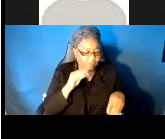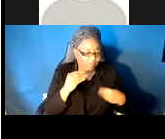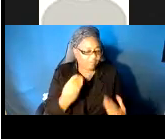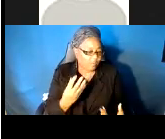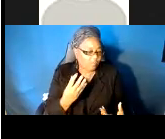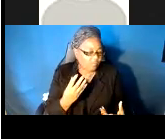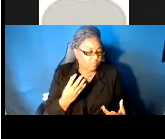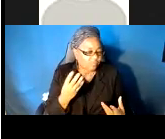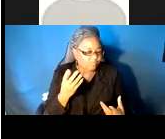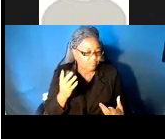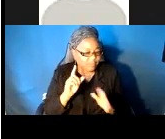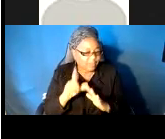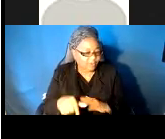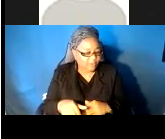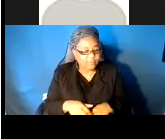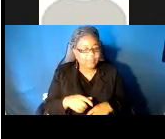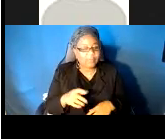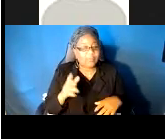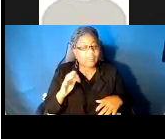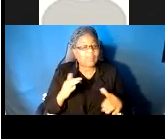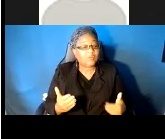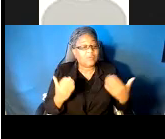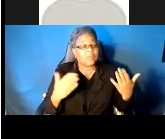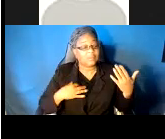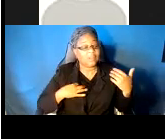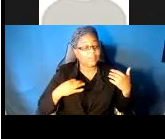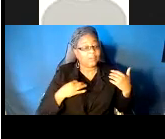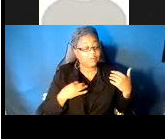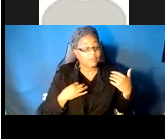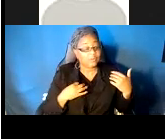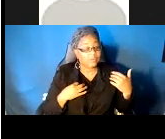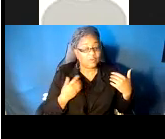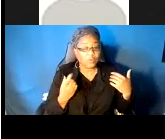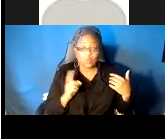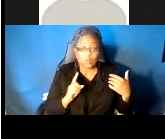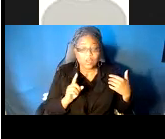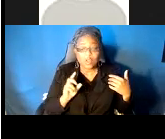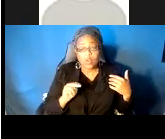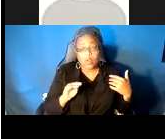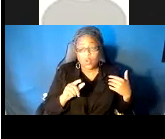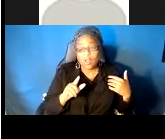You will then submit an application on our online grant interface by the deadline.